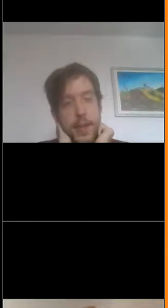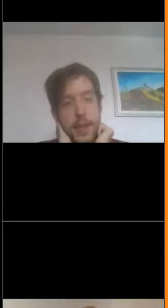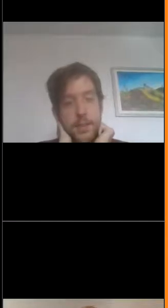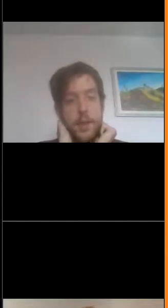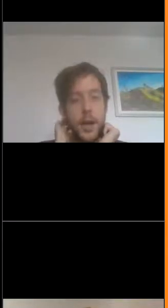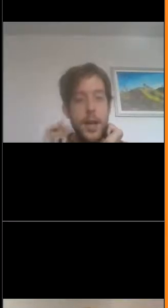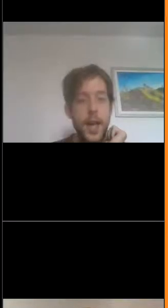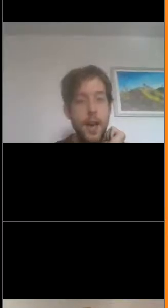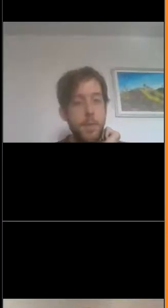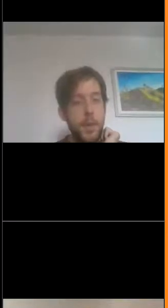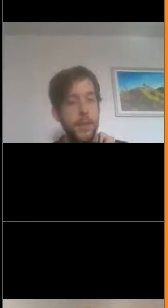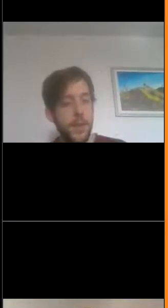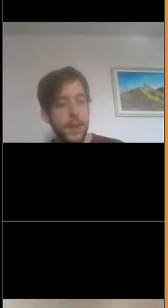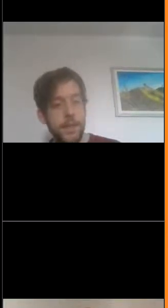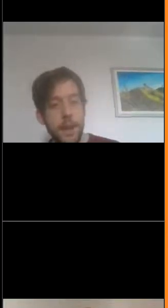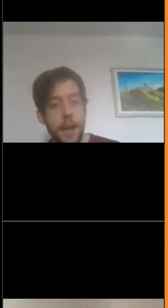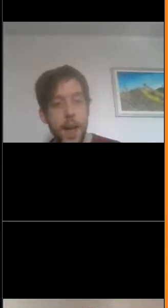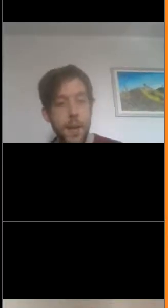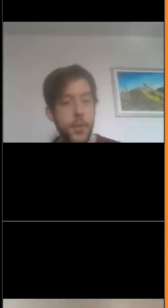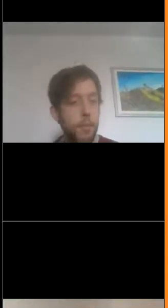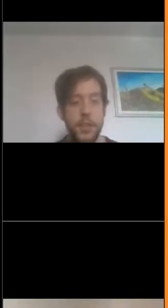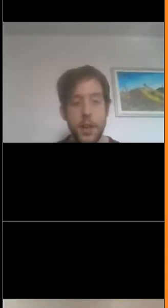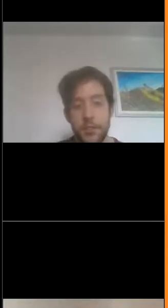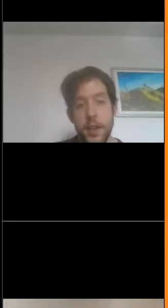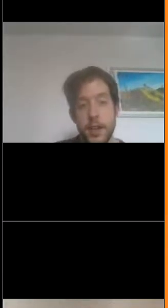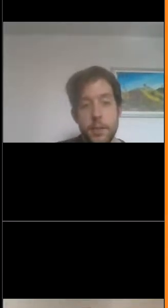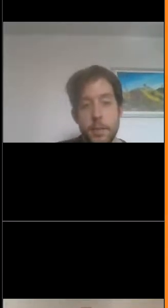Particularly designing multicentre research studies,